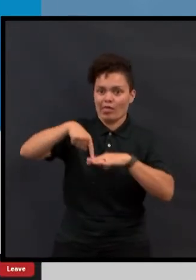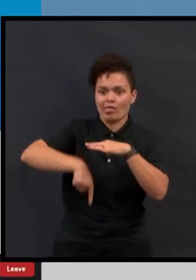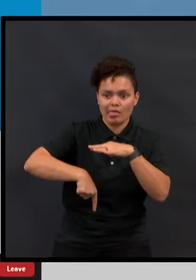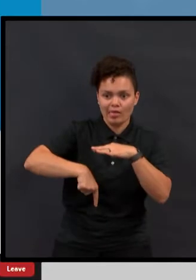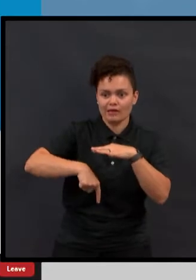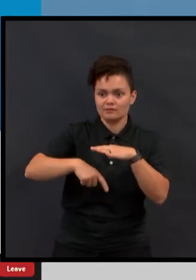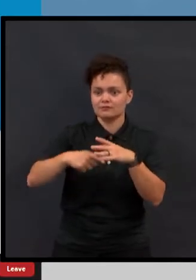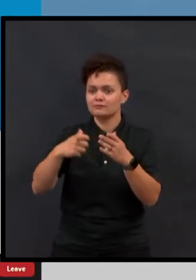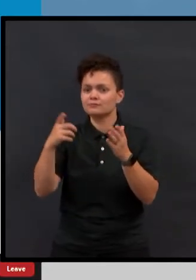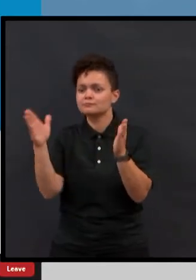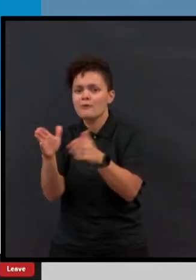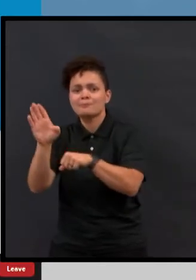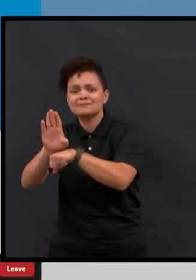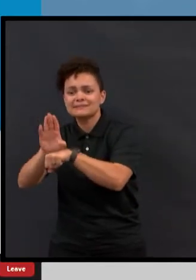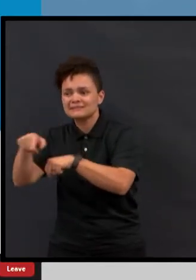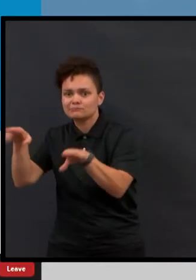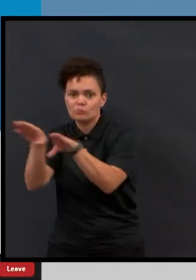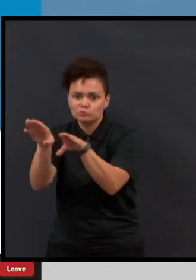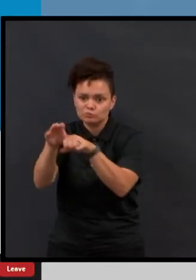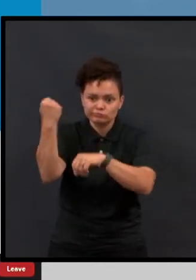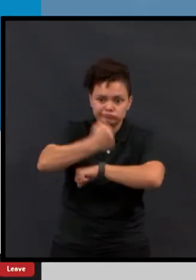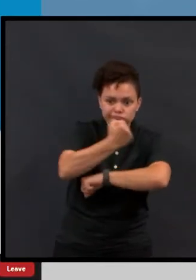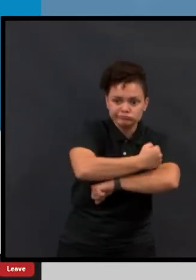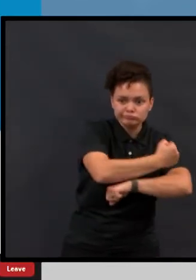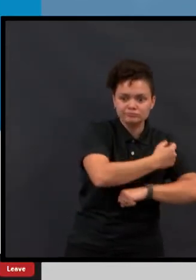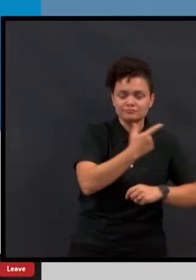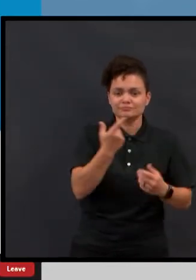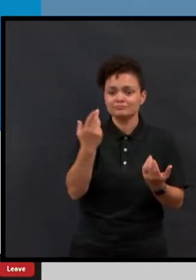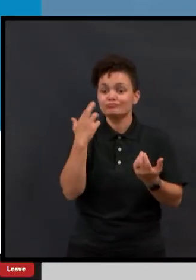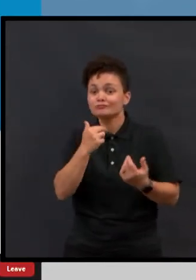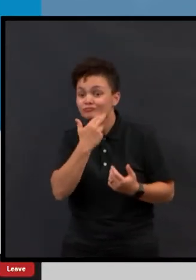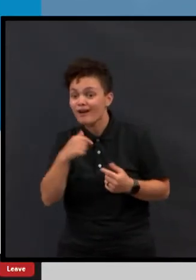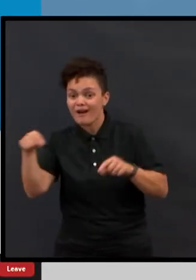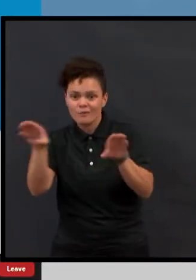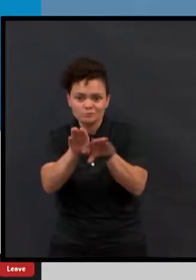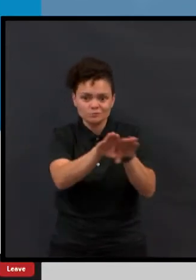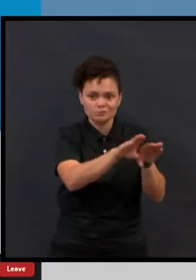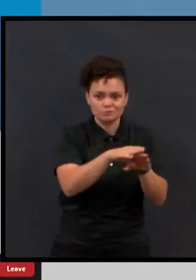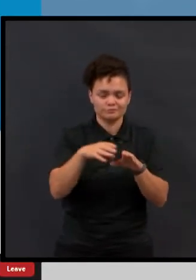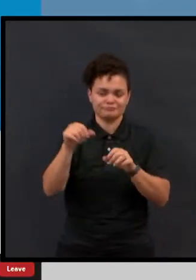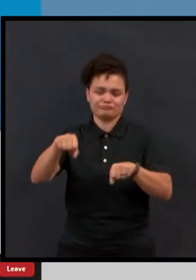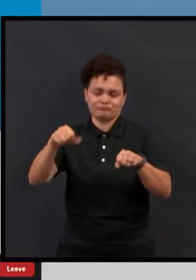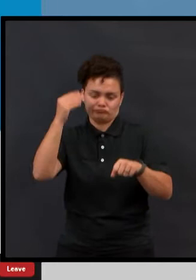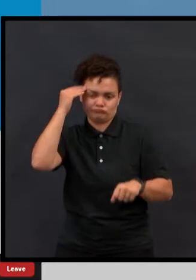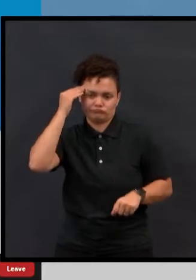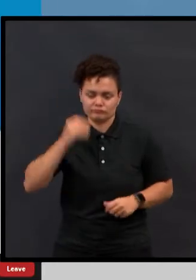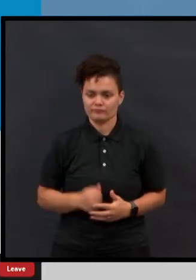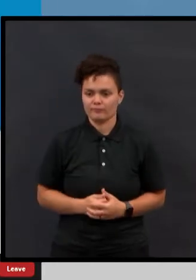uh who were otherwise thriving before the pandemic and so we are focused on the uh stimulating our